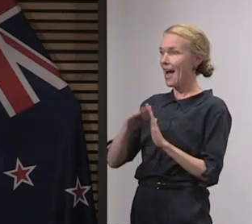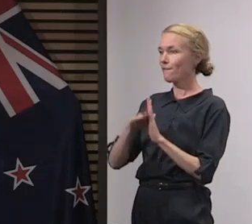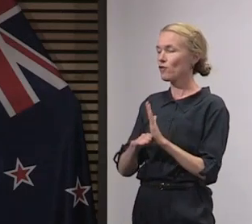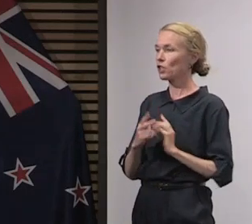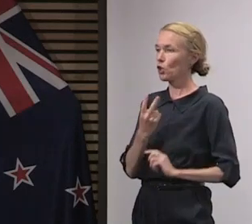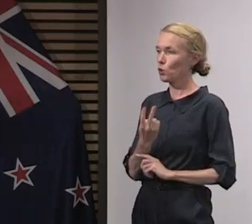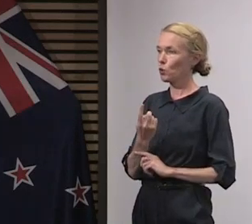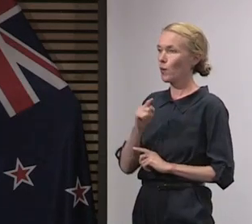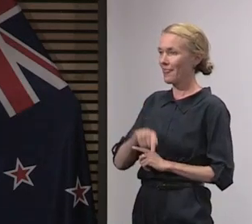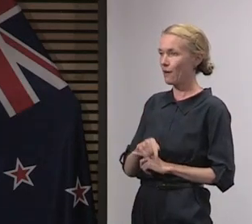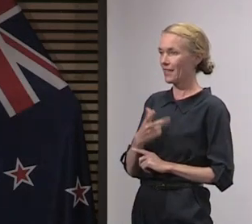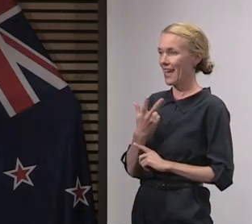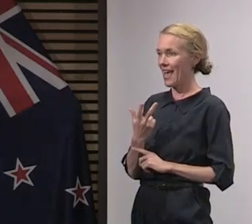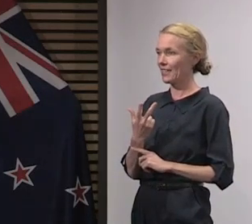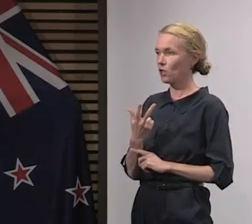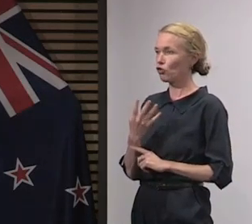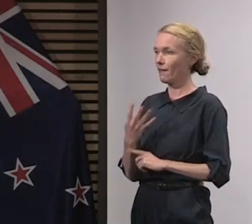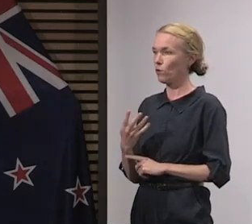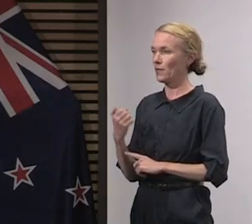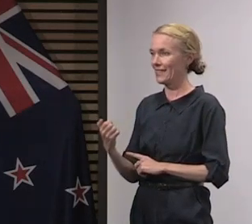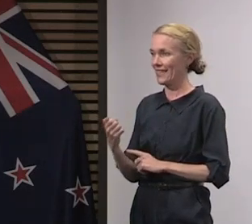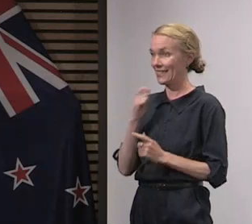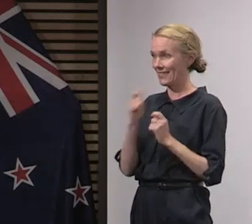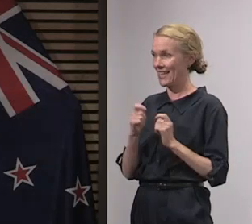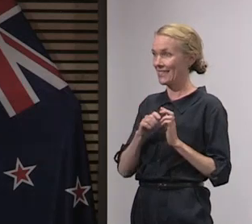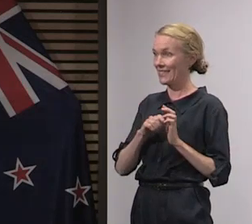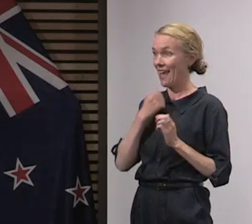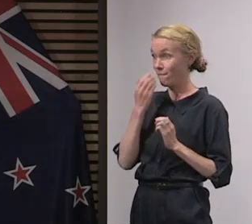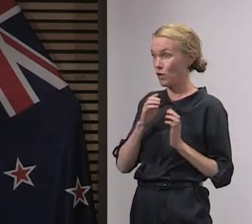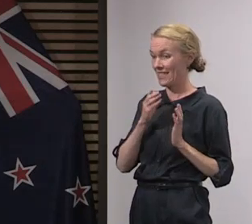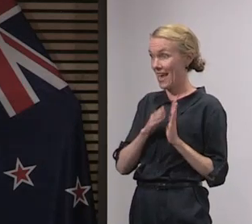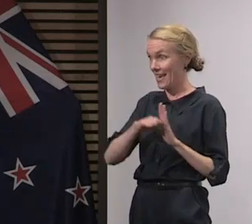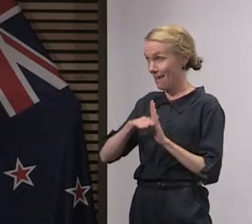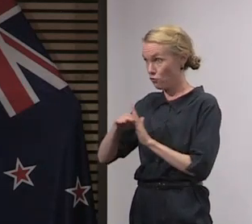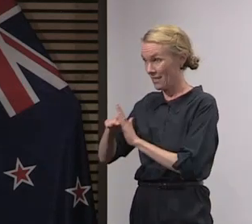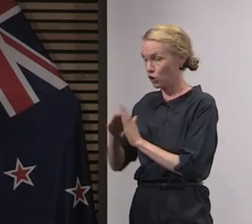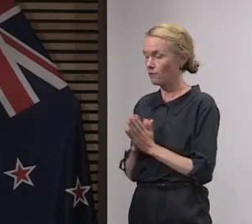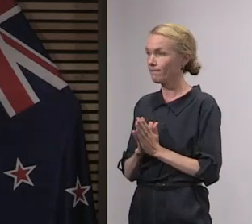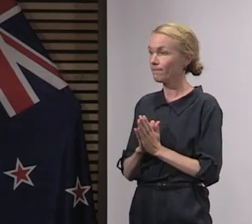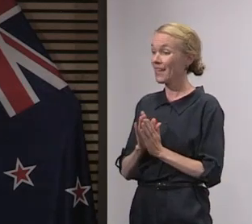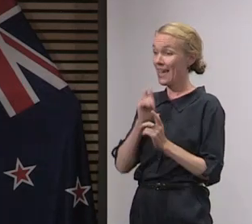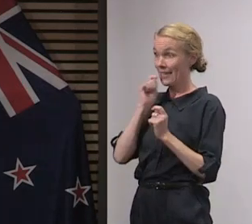numbers we can report a 7-day